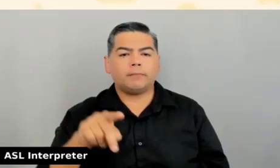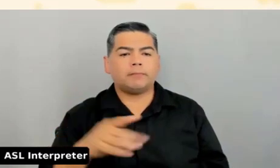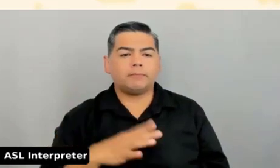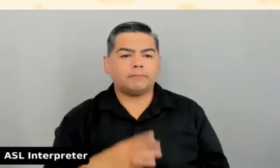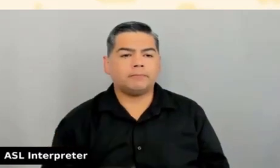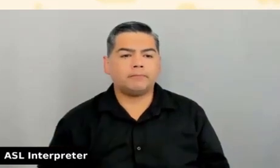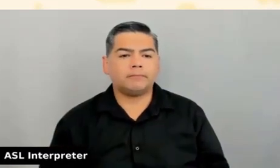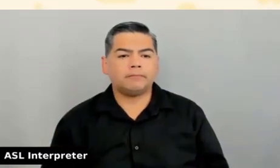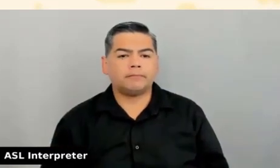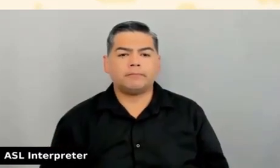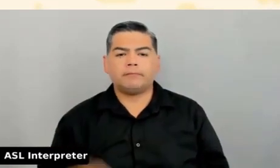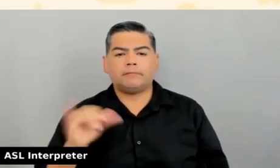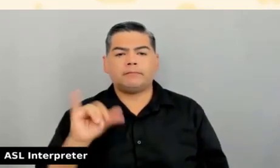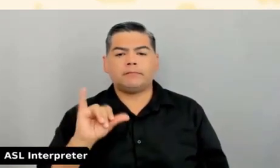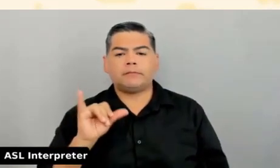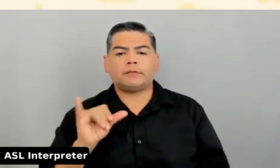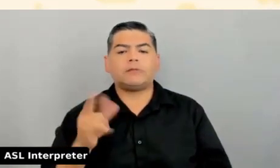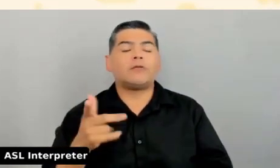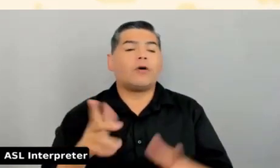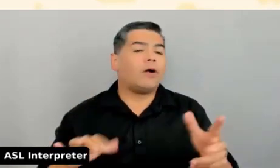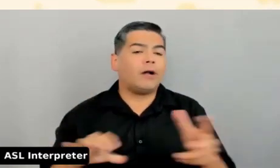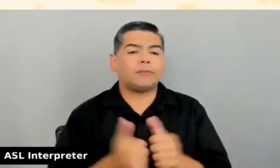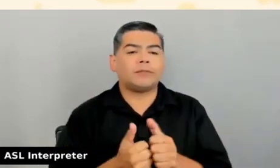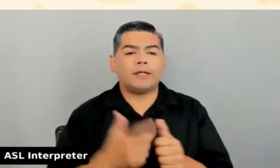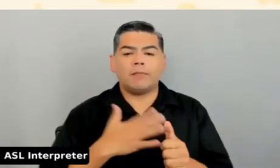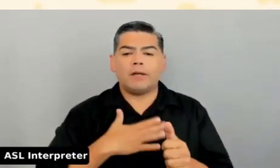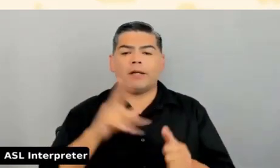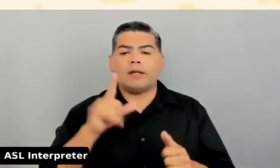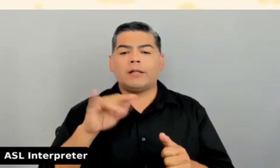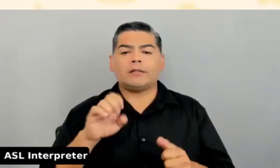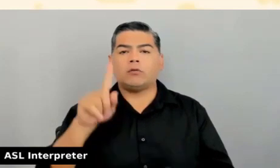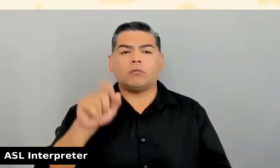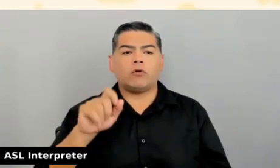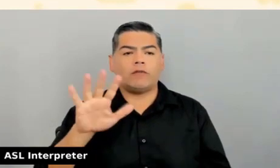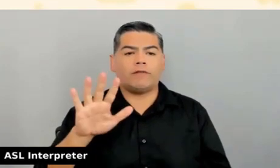And I can also update my line height to 1.5, and that worked fine.